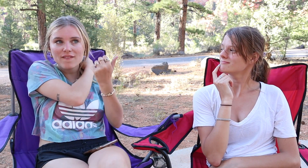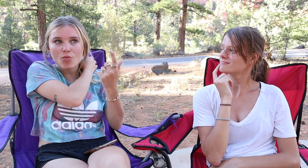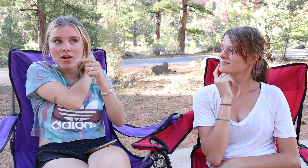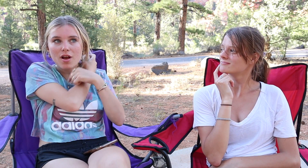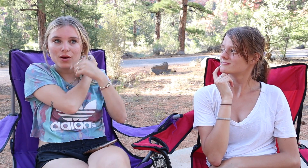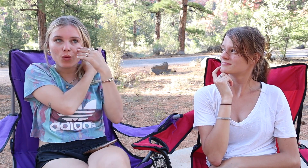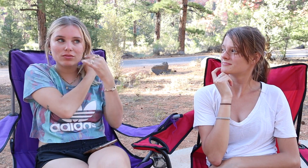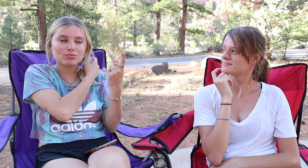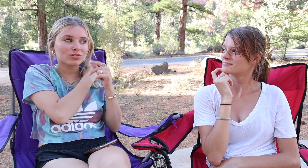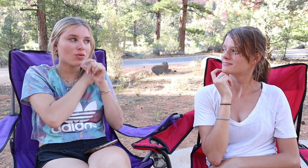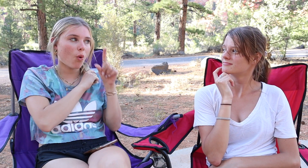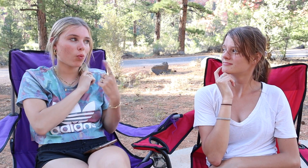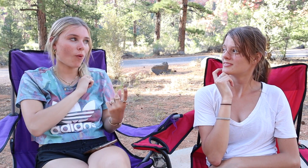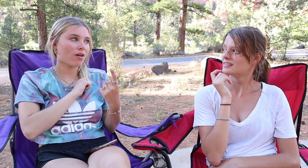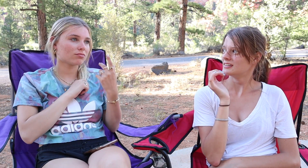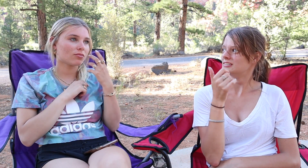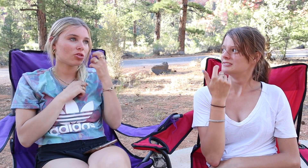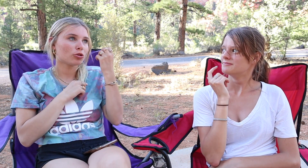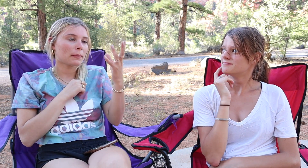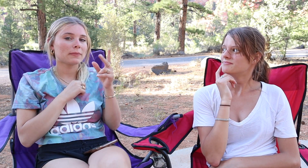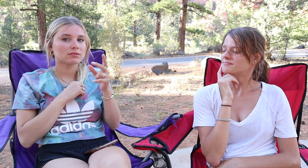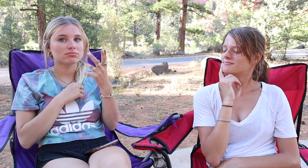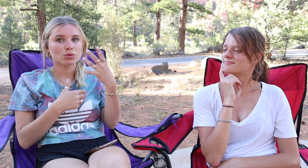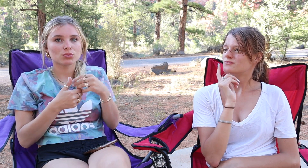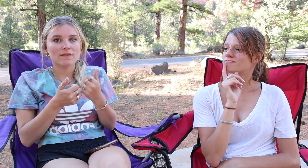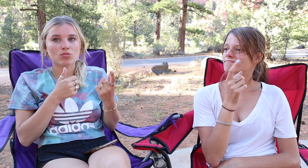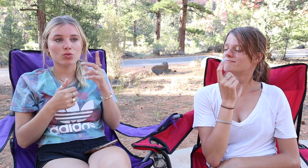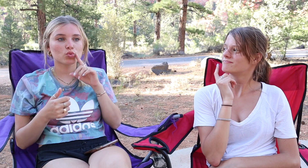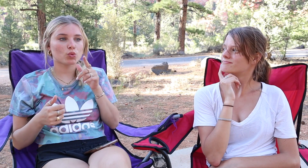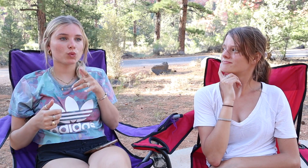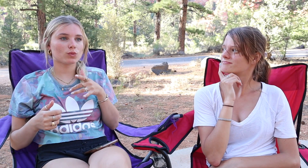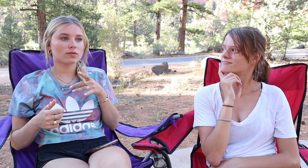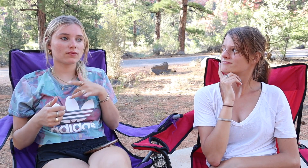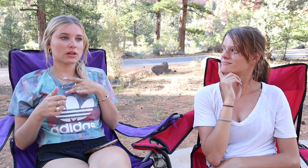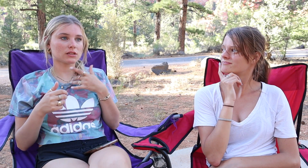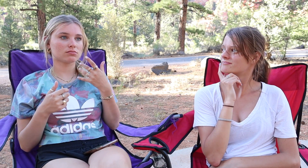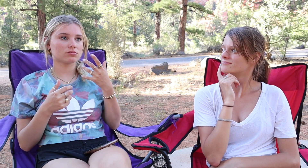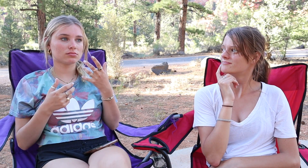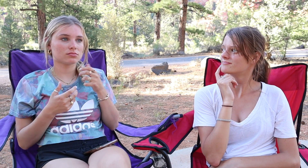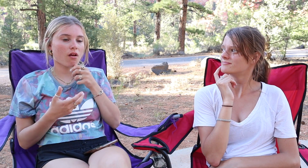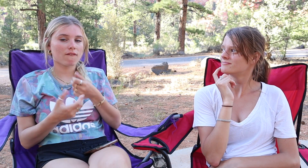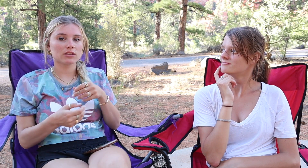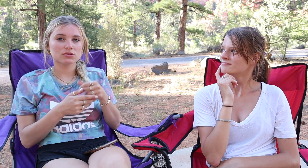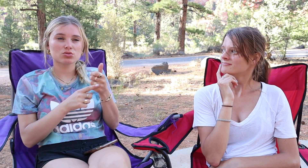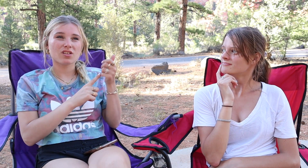I know we weren't the only ones who are also feeling the same way